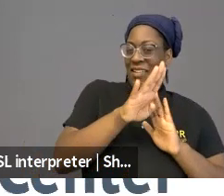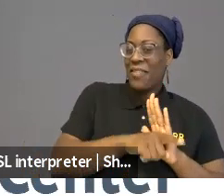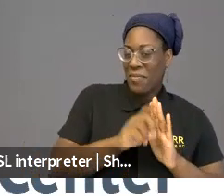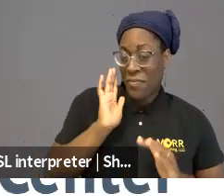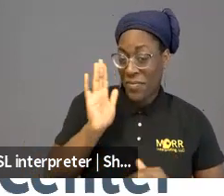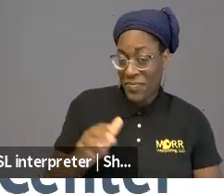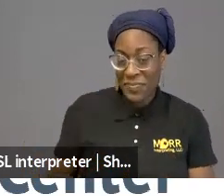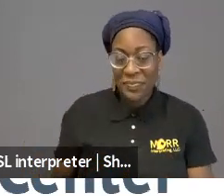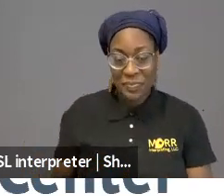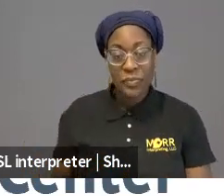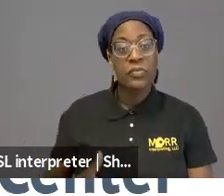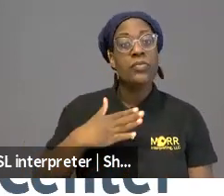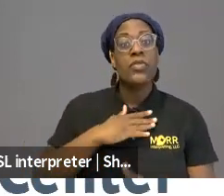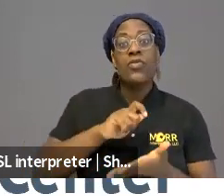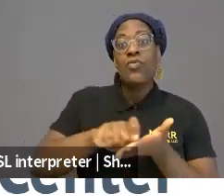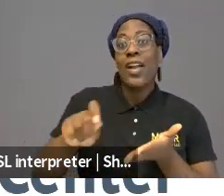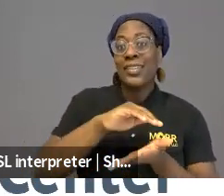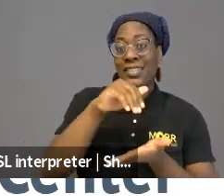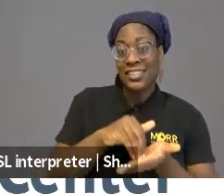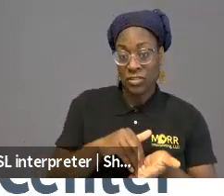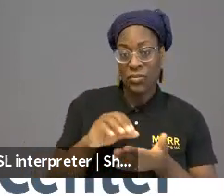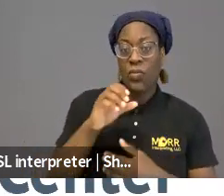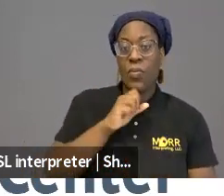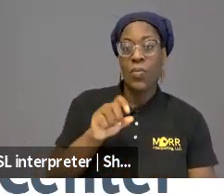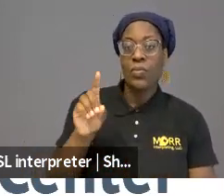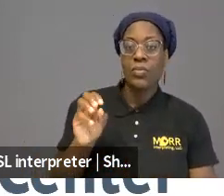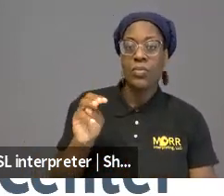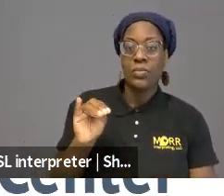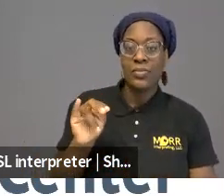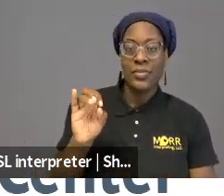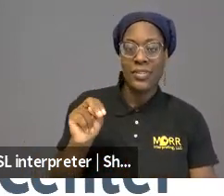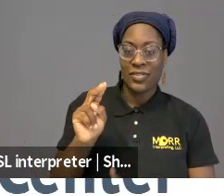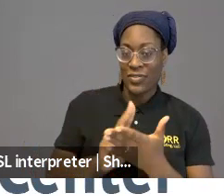My writing center at Old Dominion University is currently a hybrid writing center. By that,